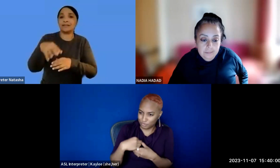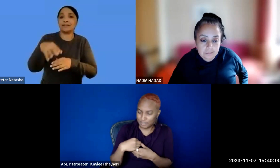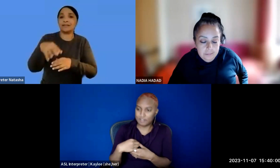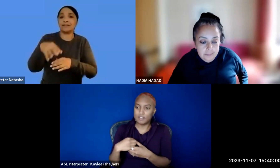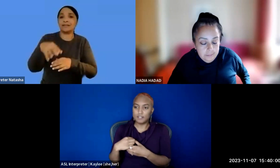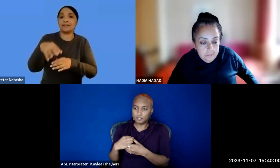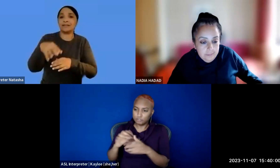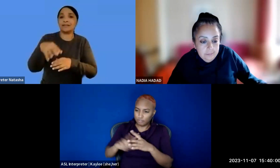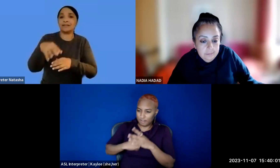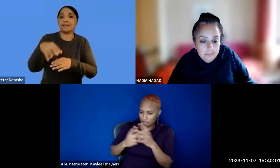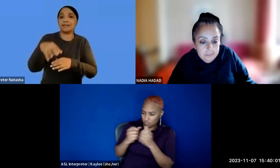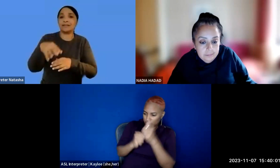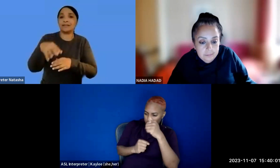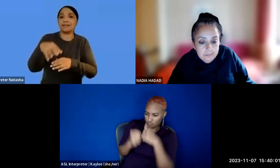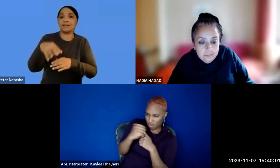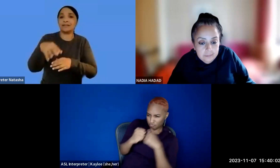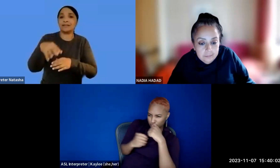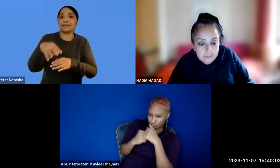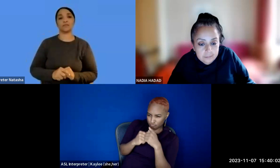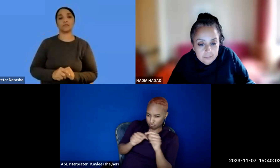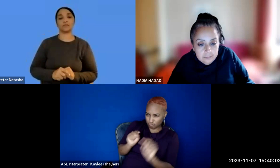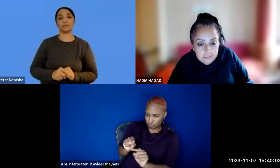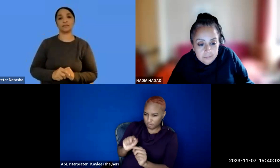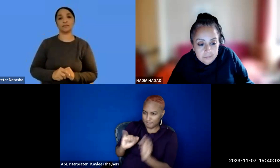I will start by explaining for participants